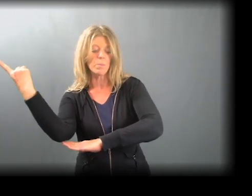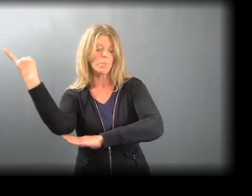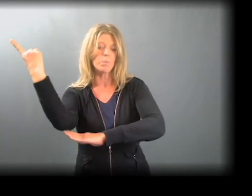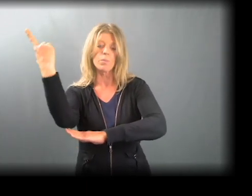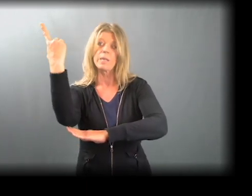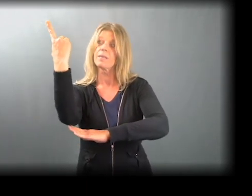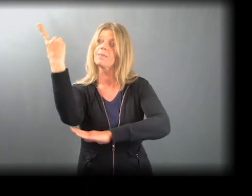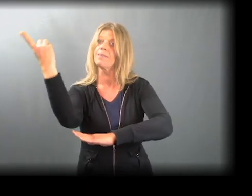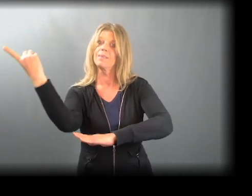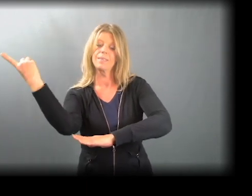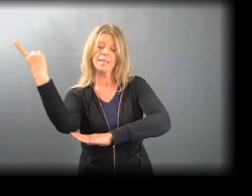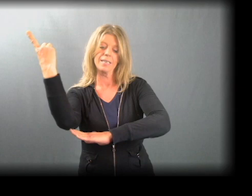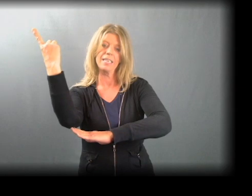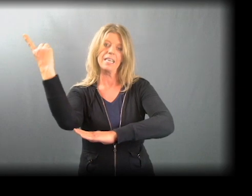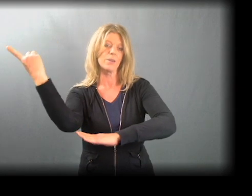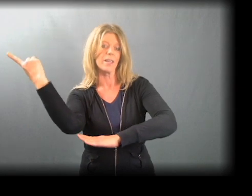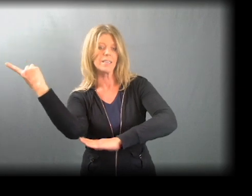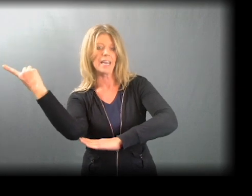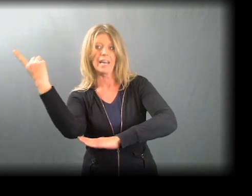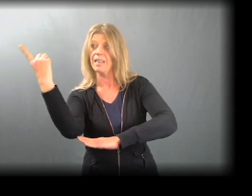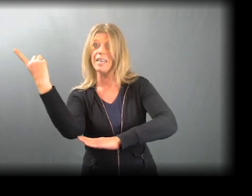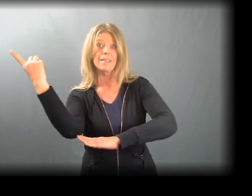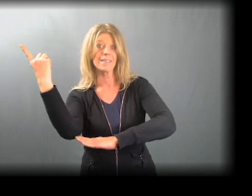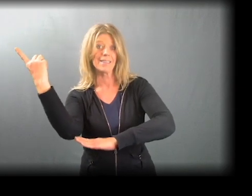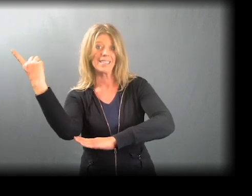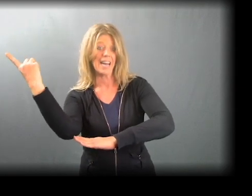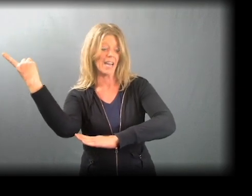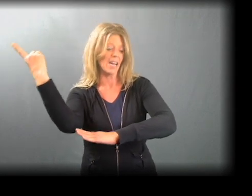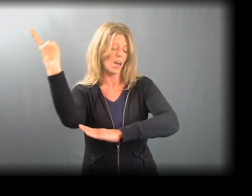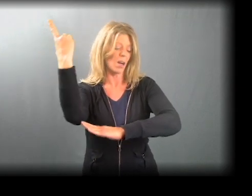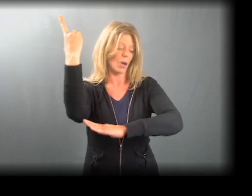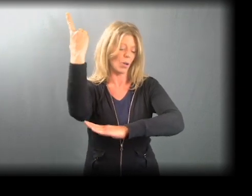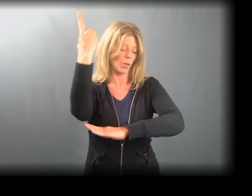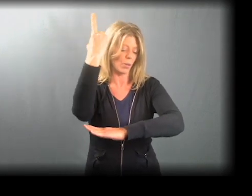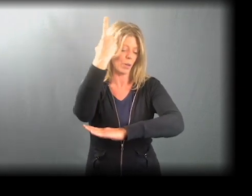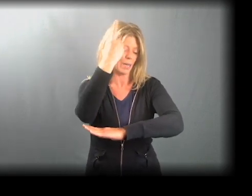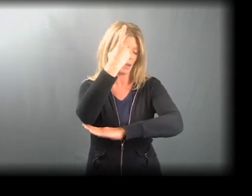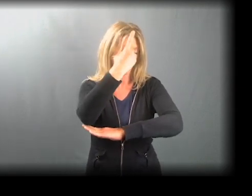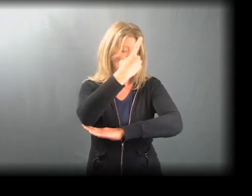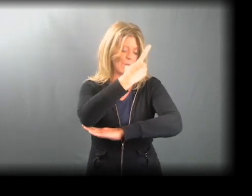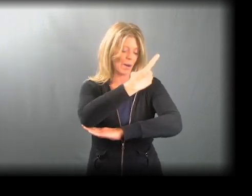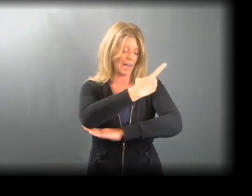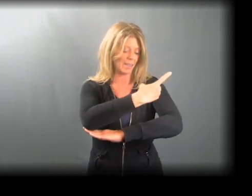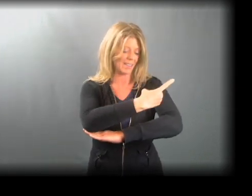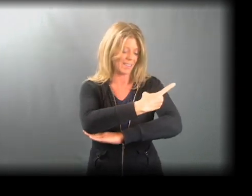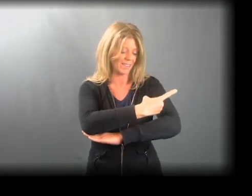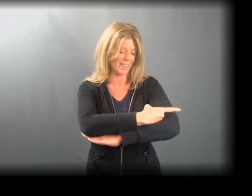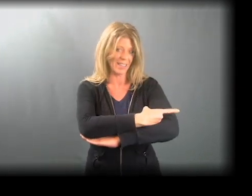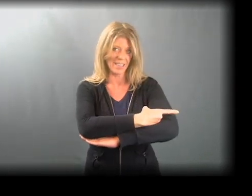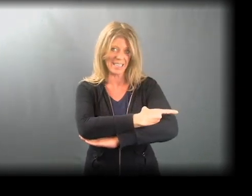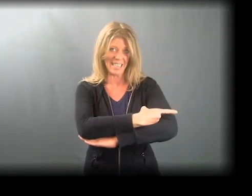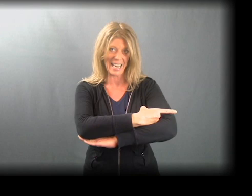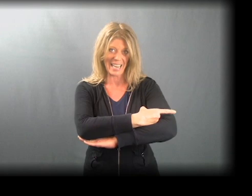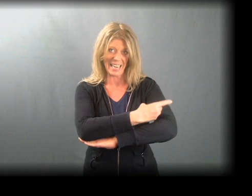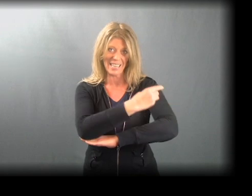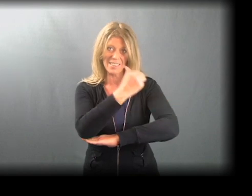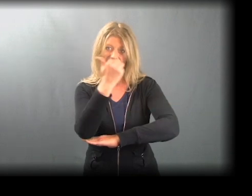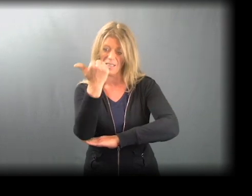Bring the "D" or the "day" - like it's the sun - all the way across the horizon. DAYS